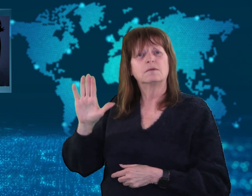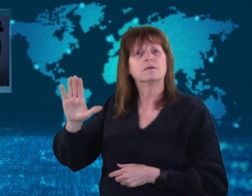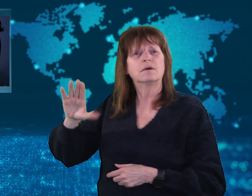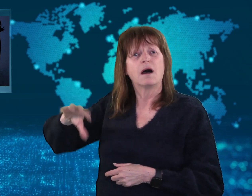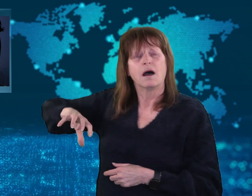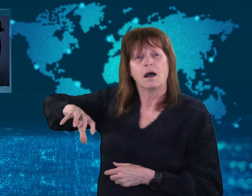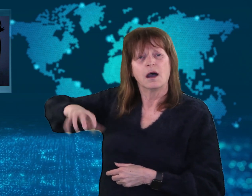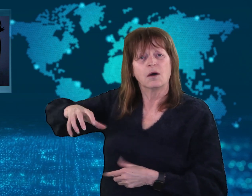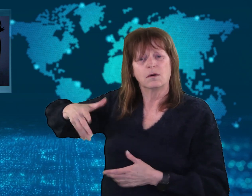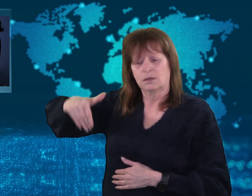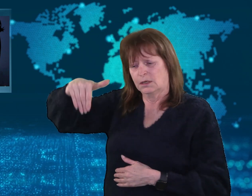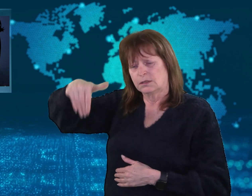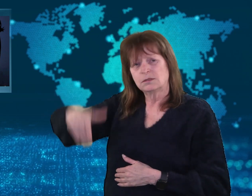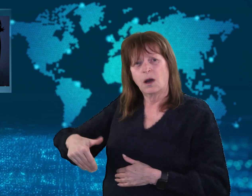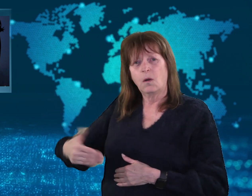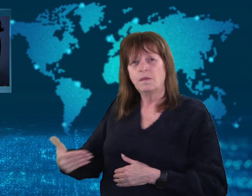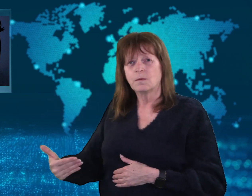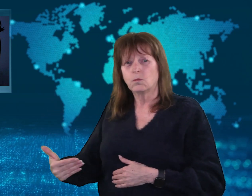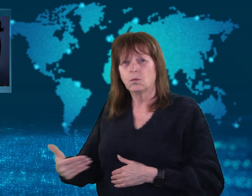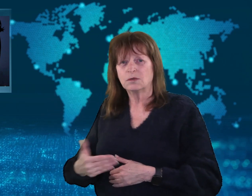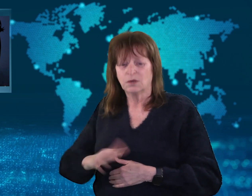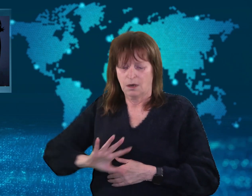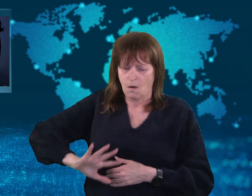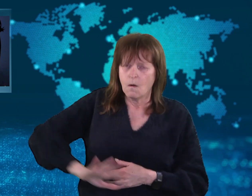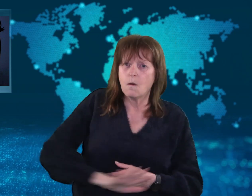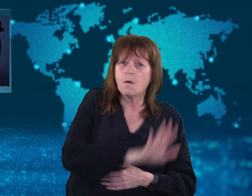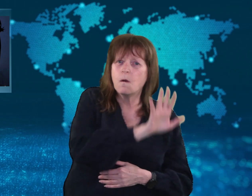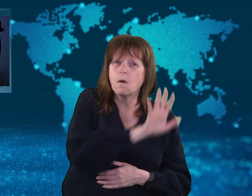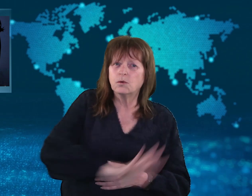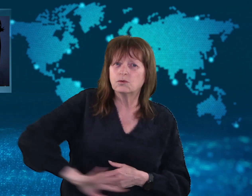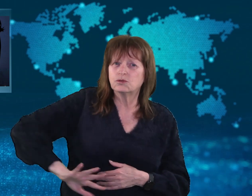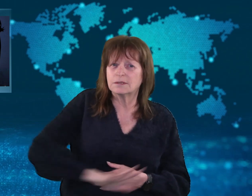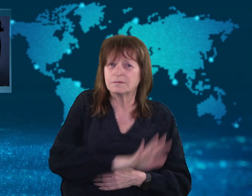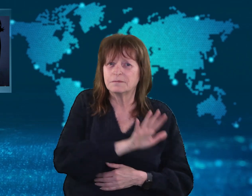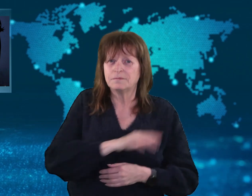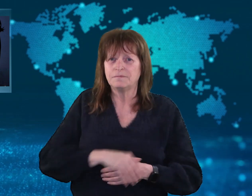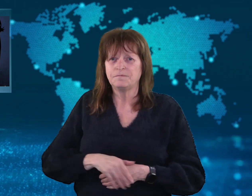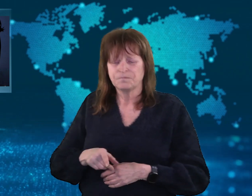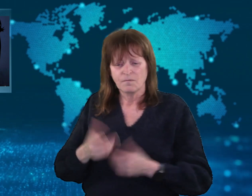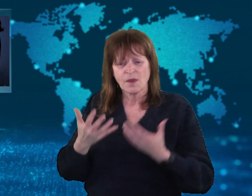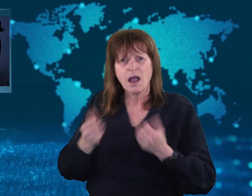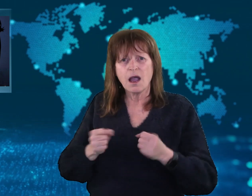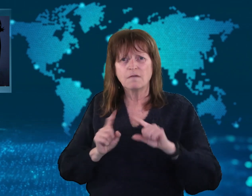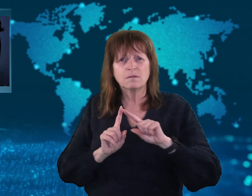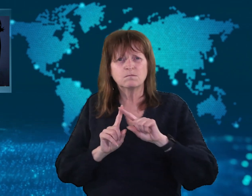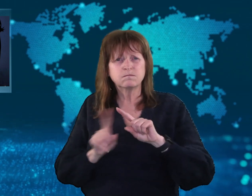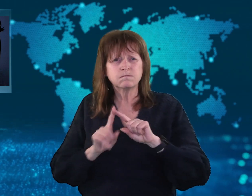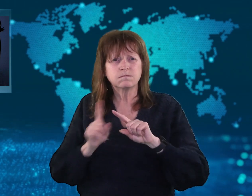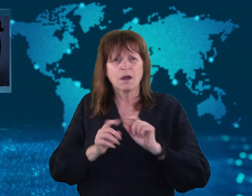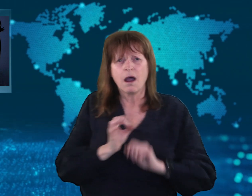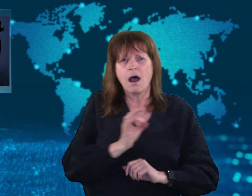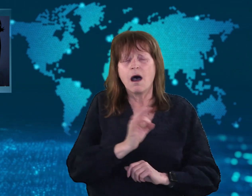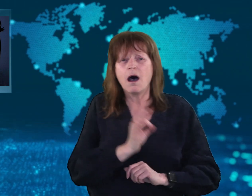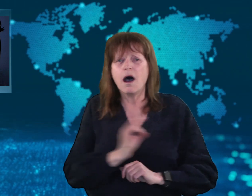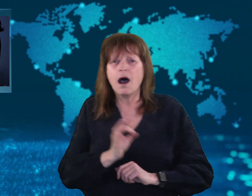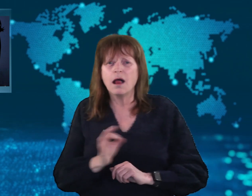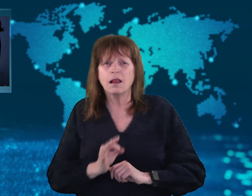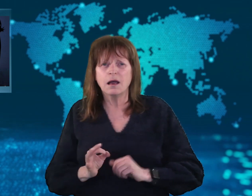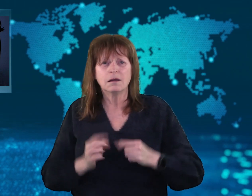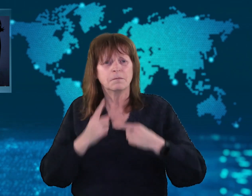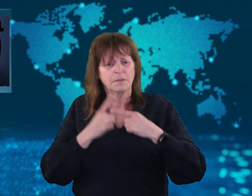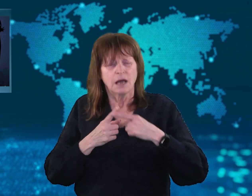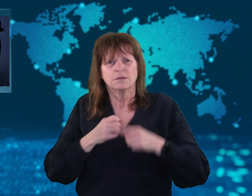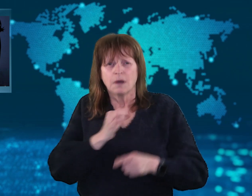Vanuatu is a nation in the southwestern Pacific Ocean.